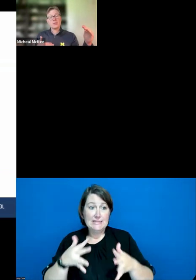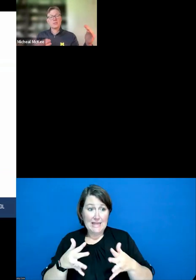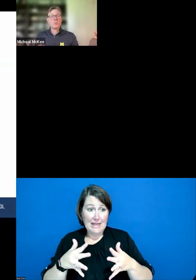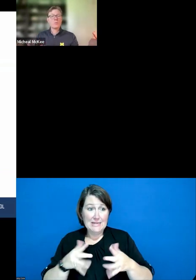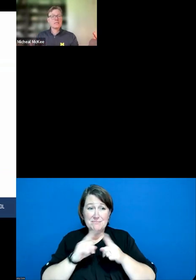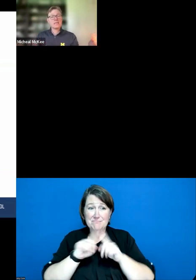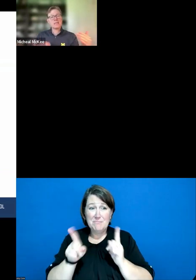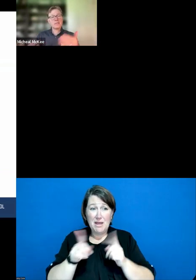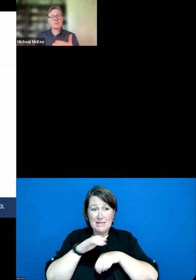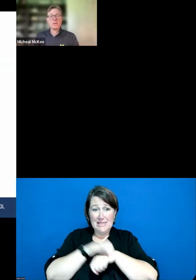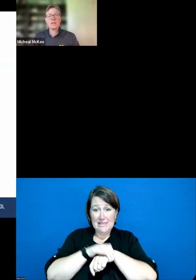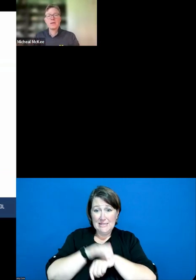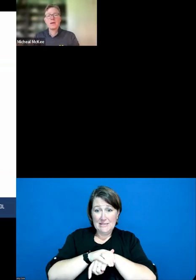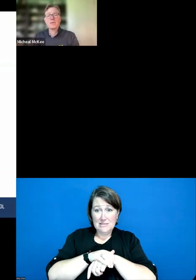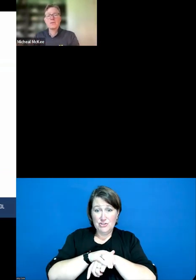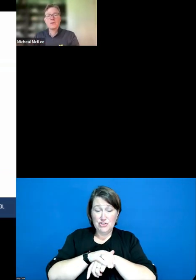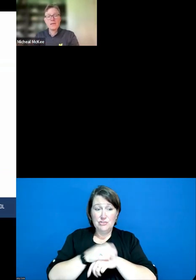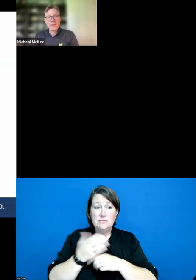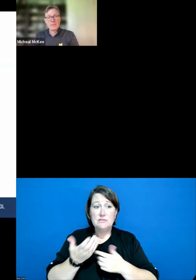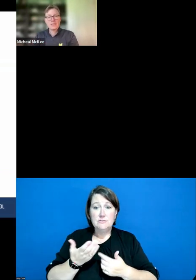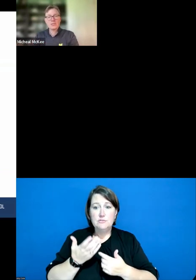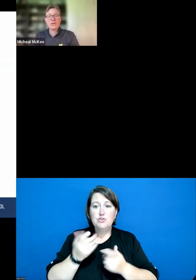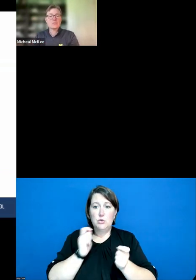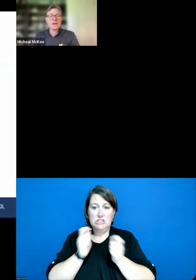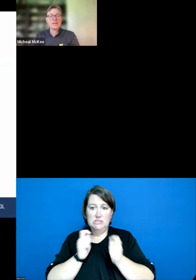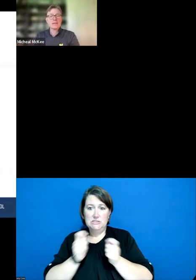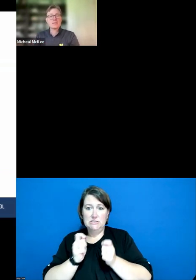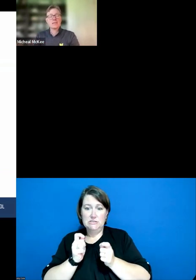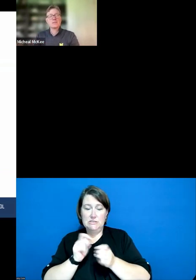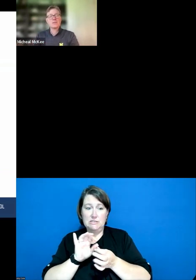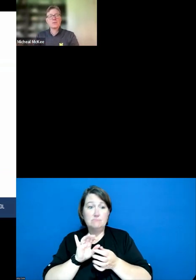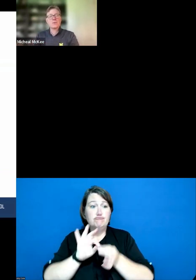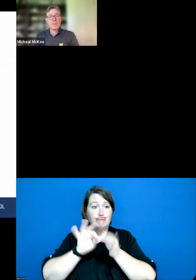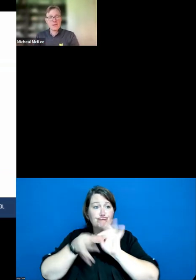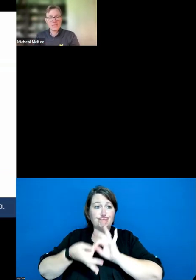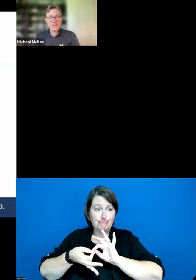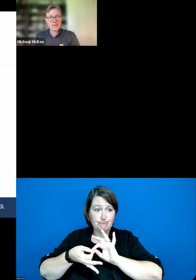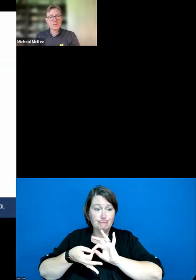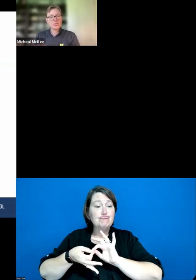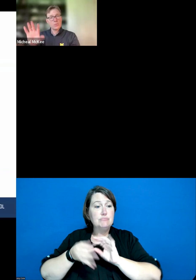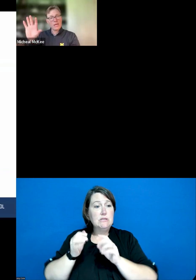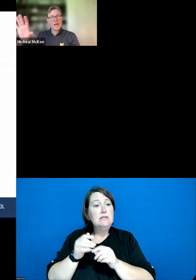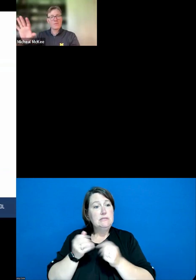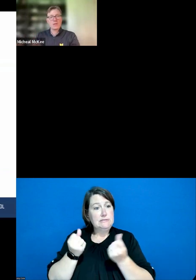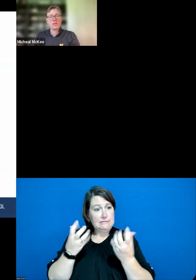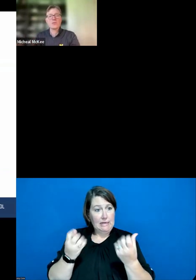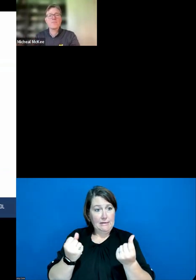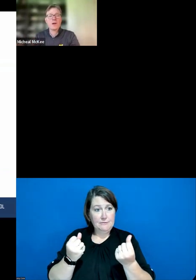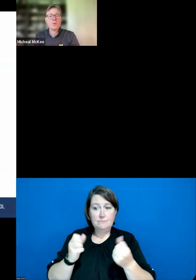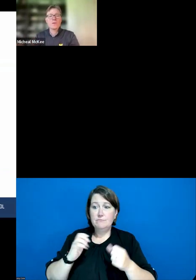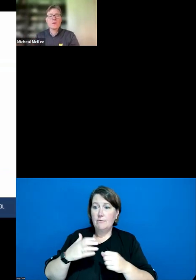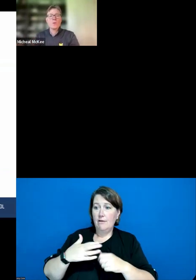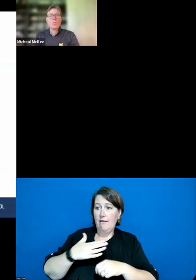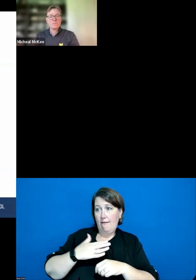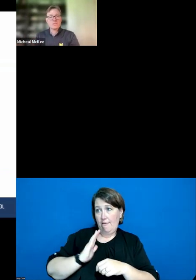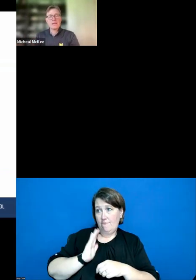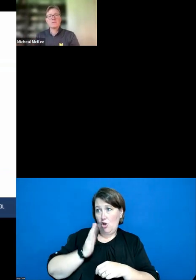So what we did is we adapted and translated this into American sign language. And we have it on our deep website,